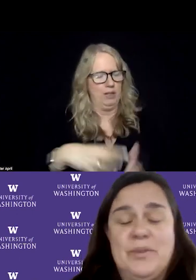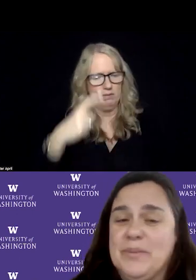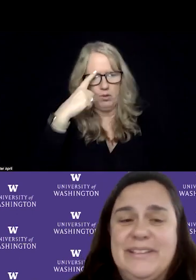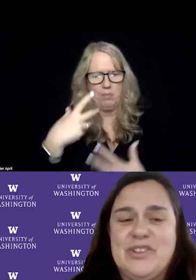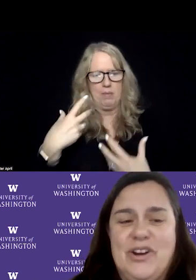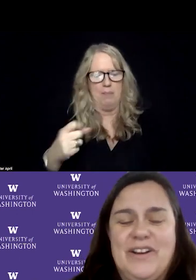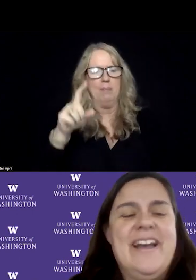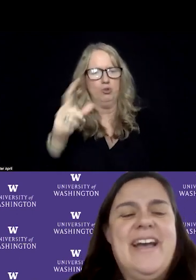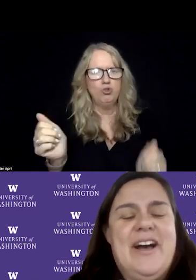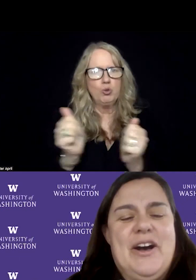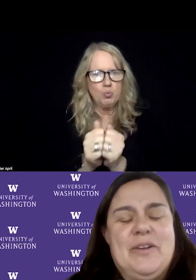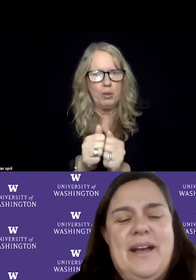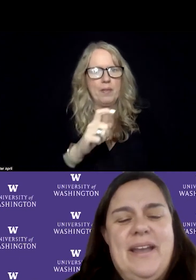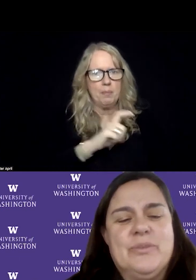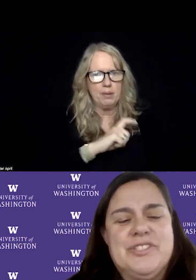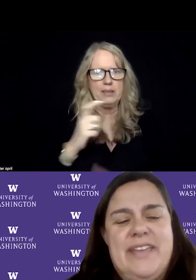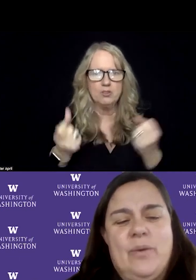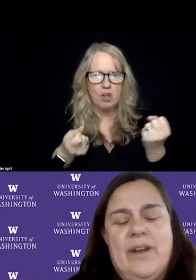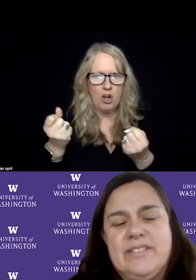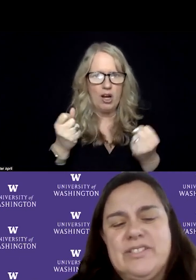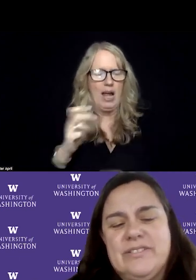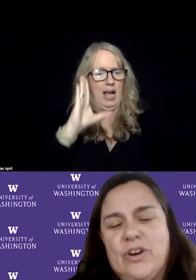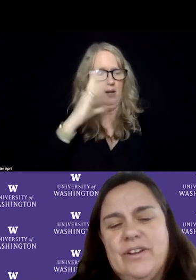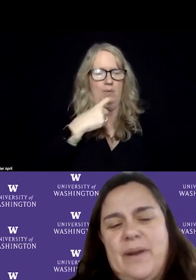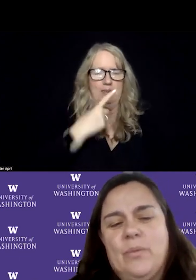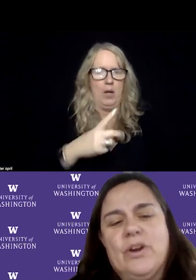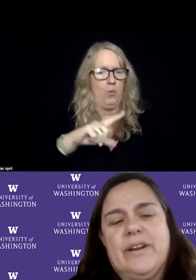IN THE FORM OF A POLICE CAR. WHEN I STARTED MY WORK